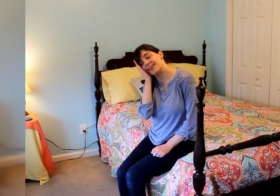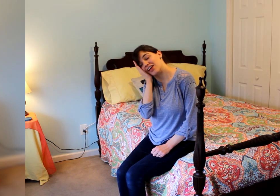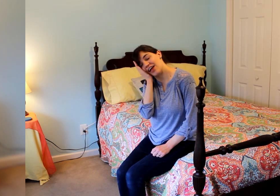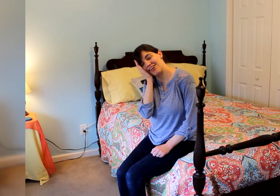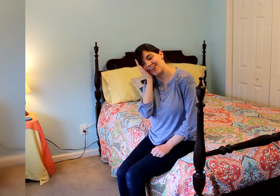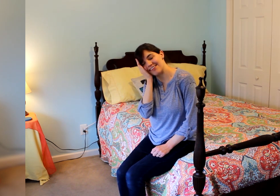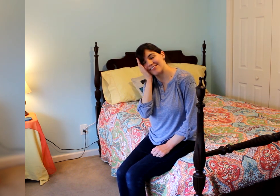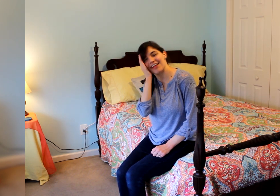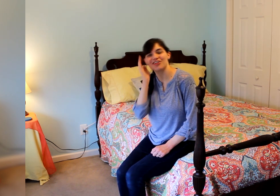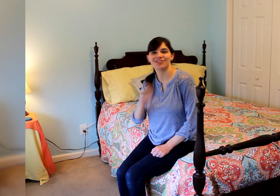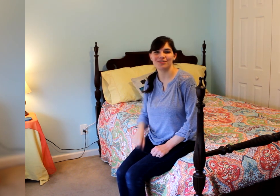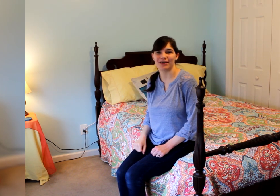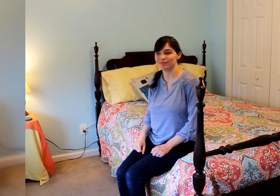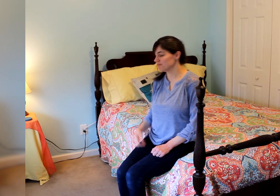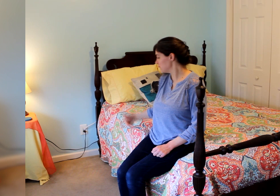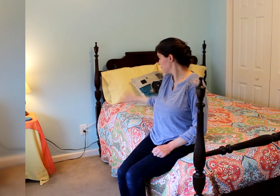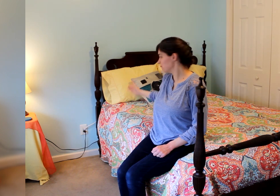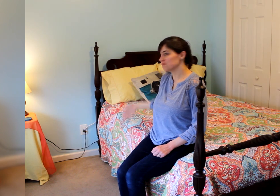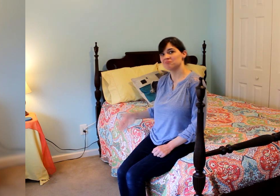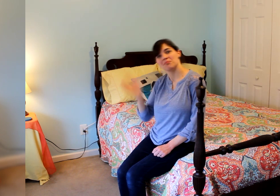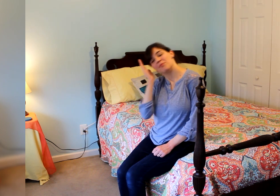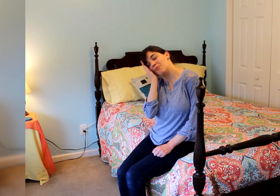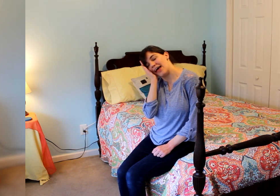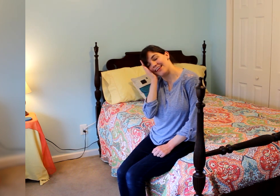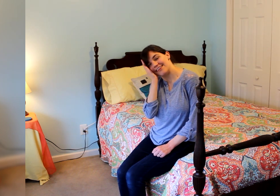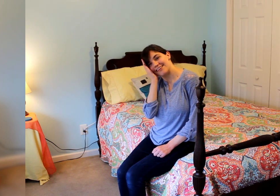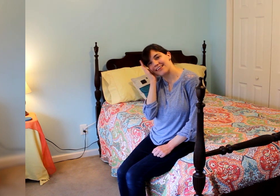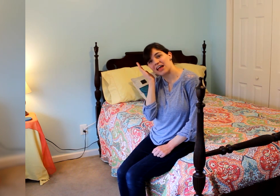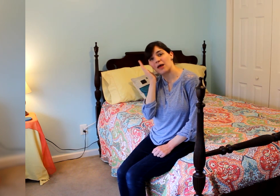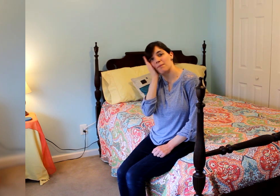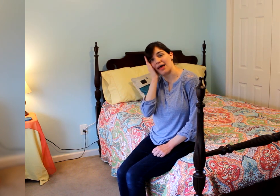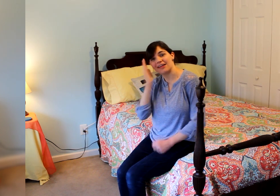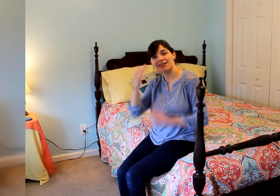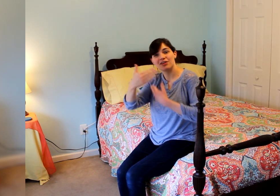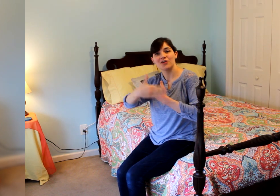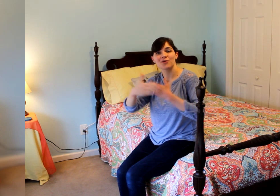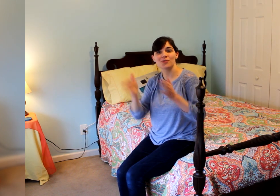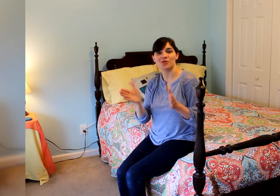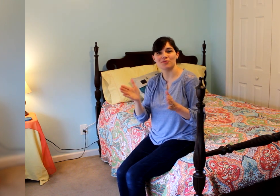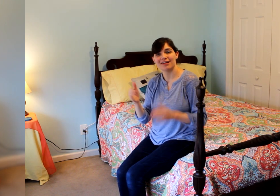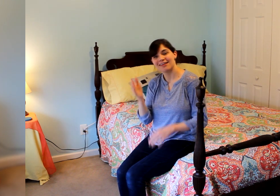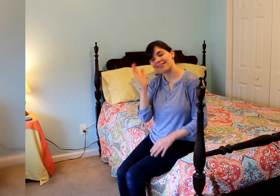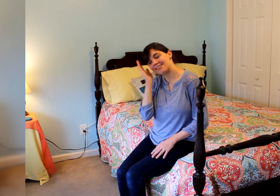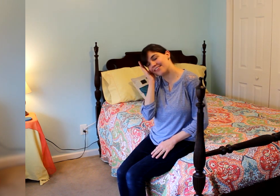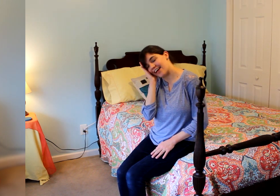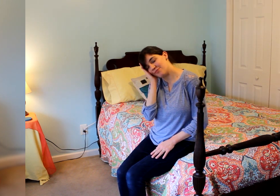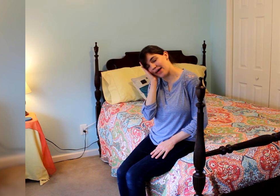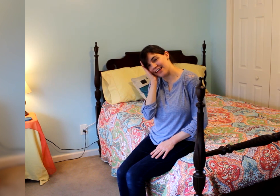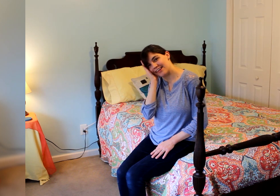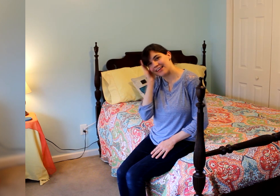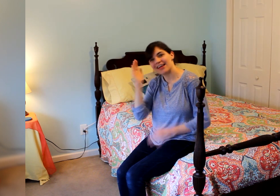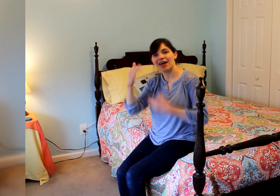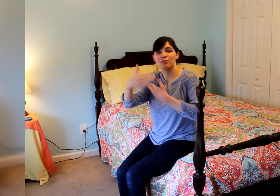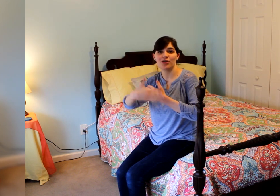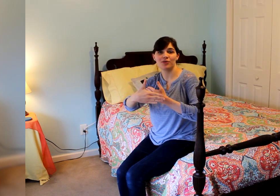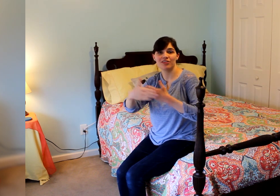lay your head on it like you're sleeping: bed. Bed room. Sign bed, and put it with